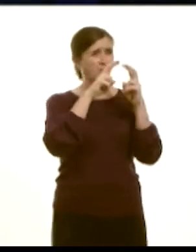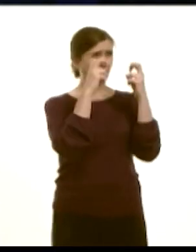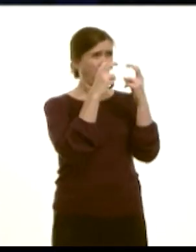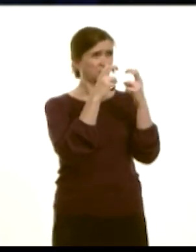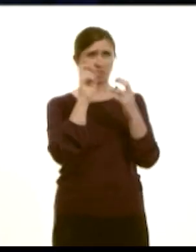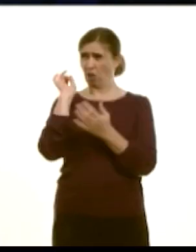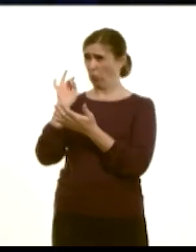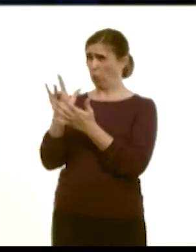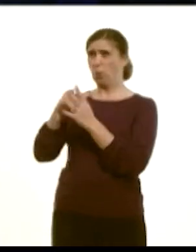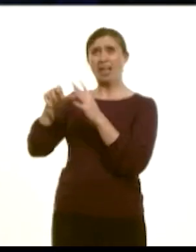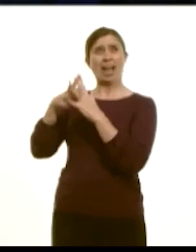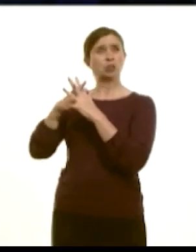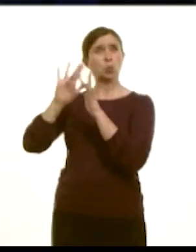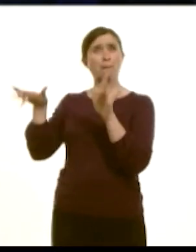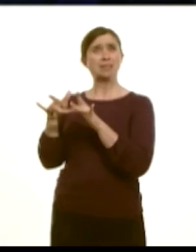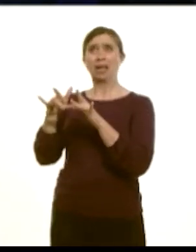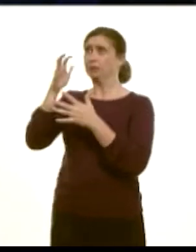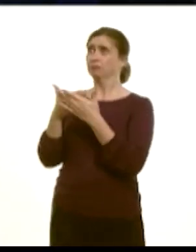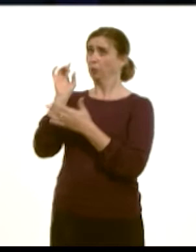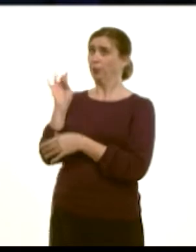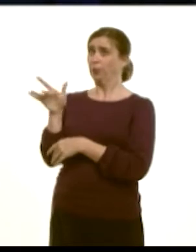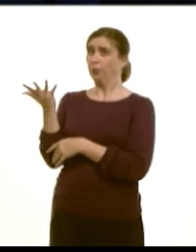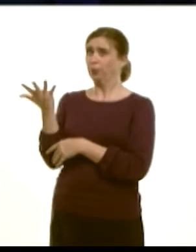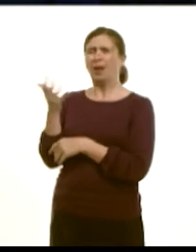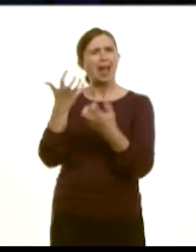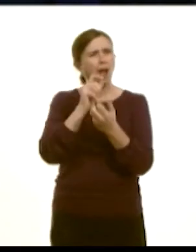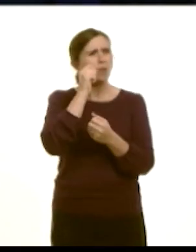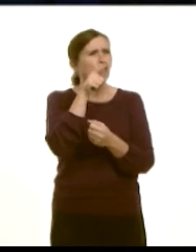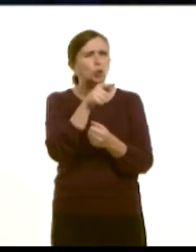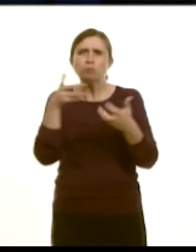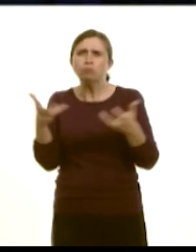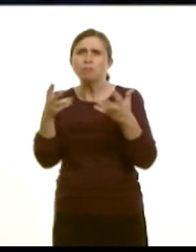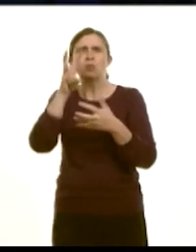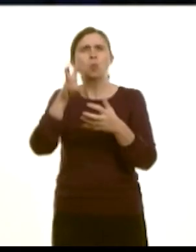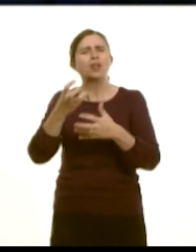Will you instruct Cadw to do more to promote the Welsh heritage sites it does not directly